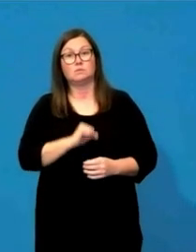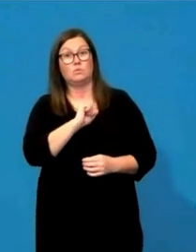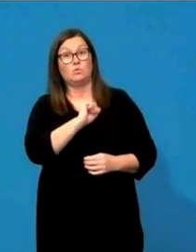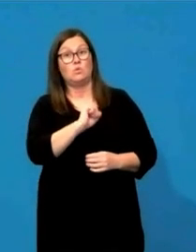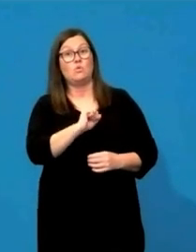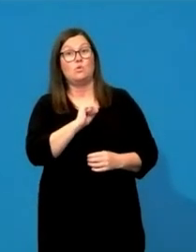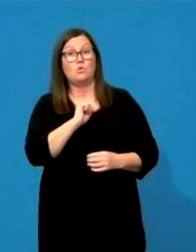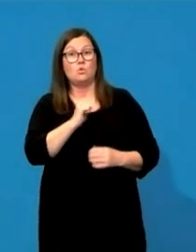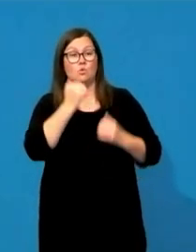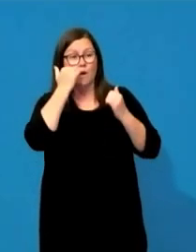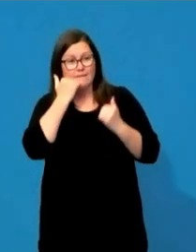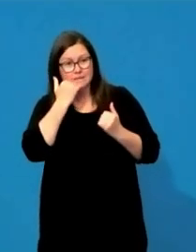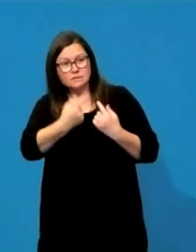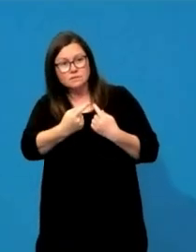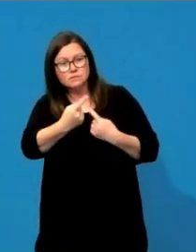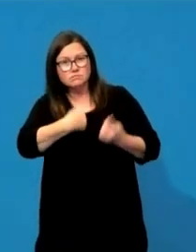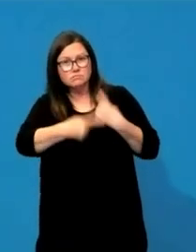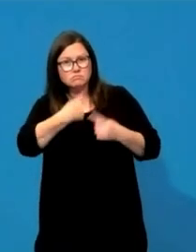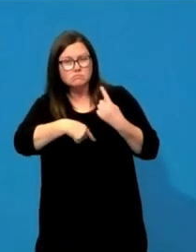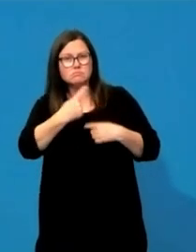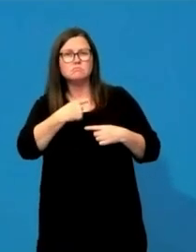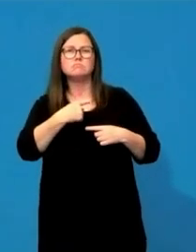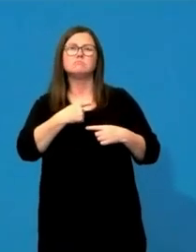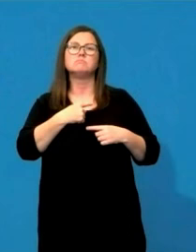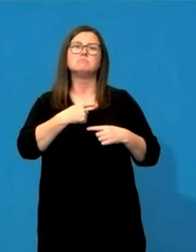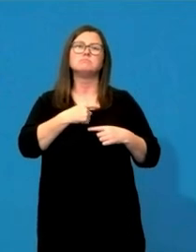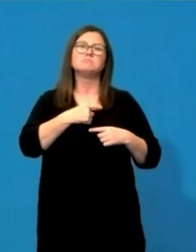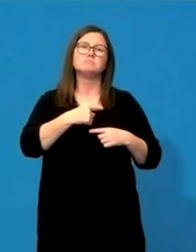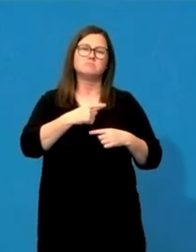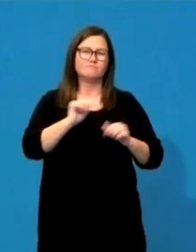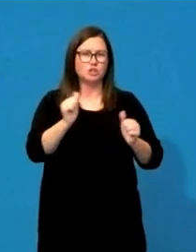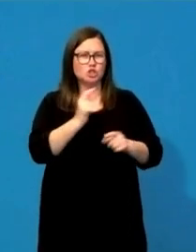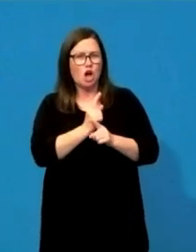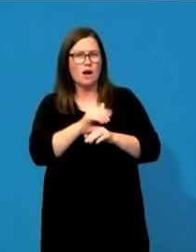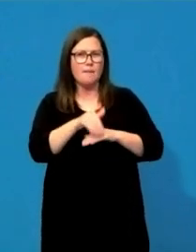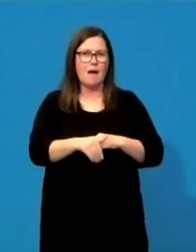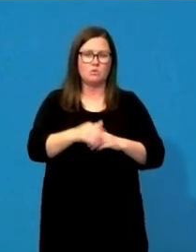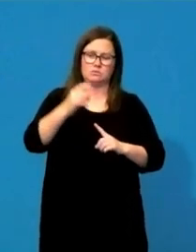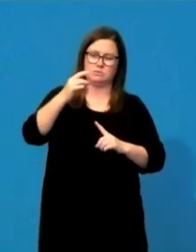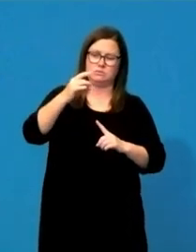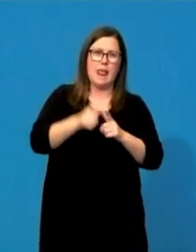language of how First Nations people can understand, really, what this benefit of the